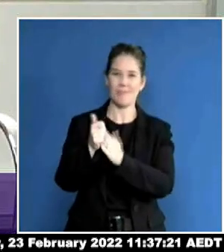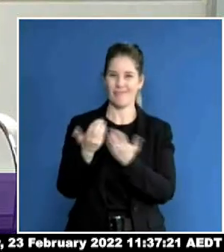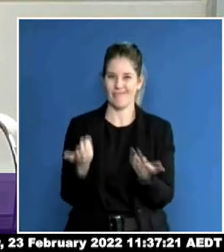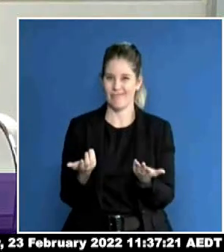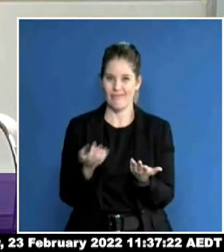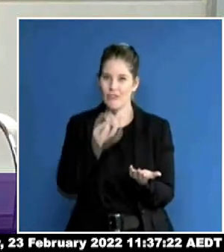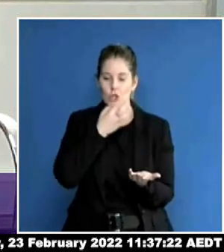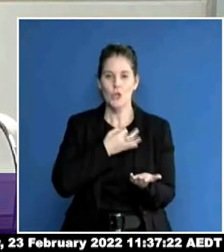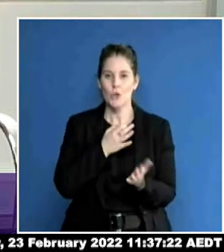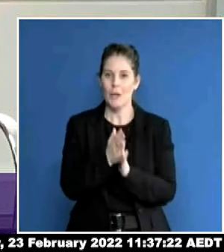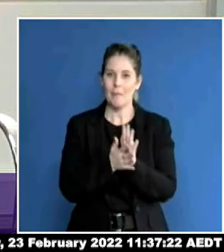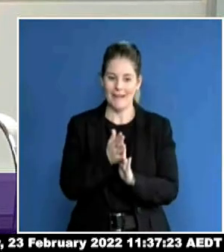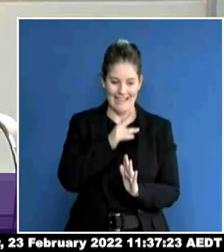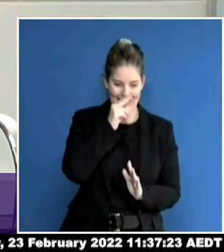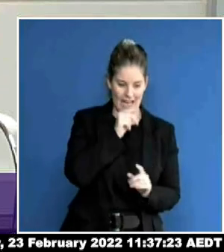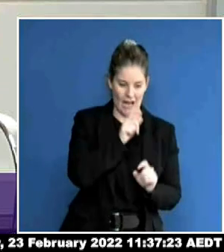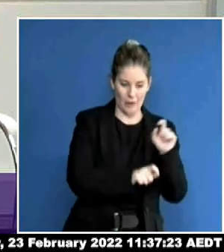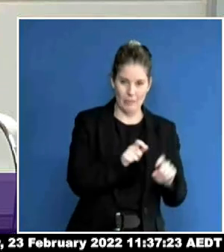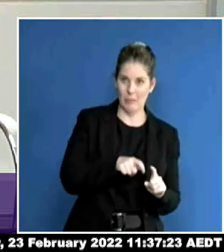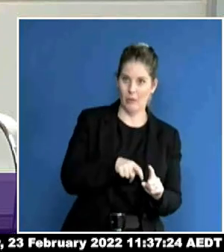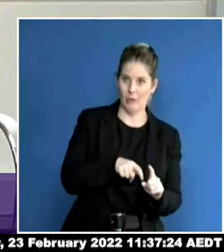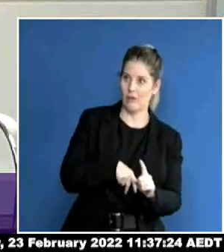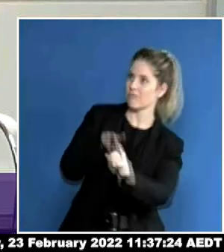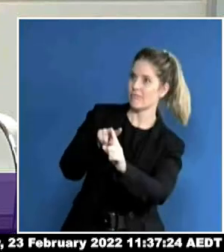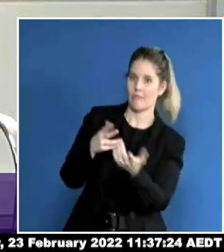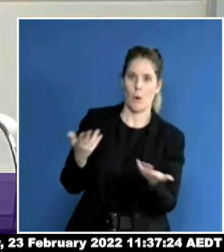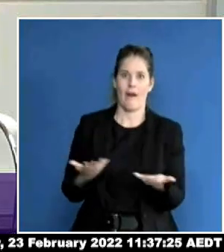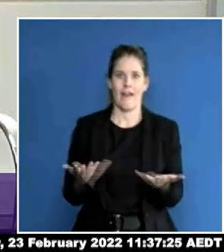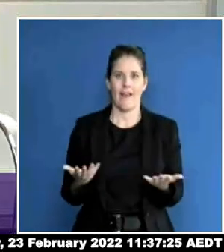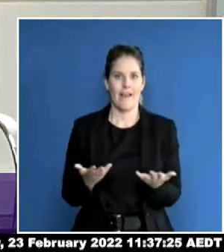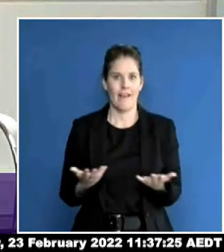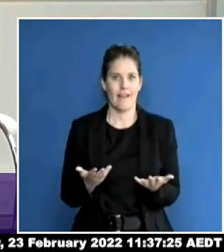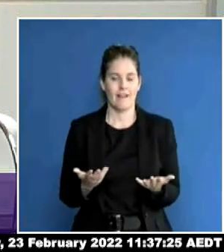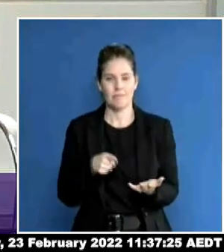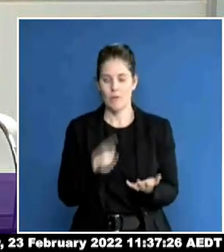And probably one of the biggest issues is disabled young people aren't feeling equipped